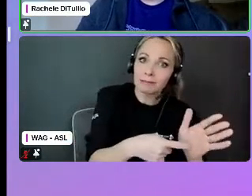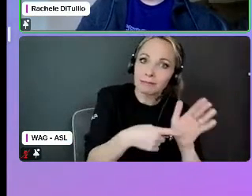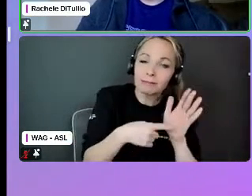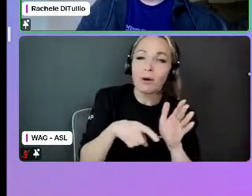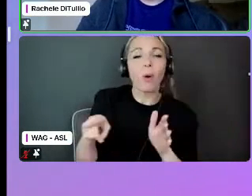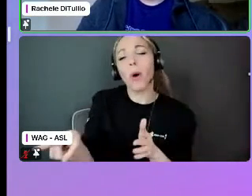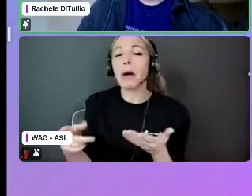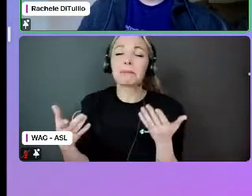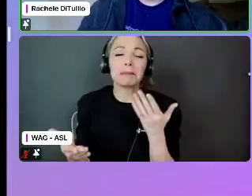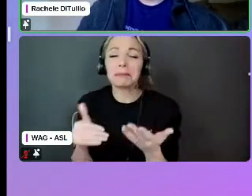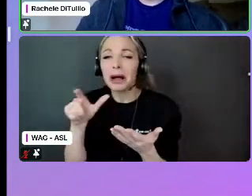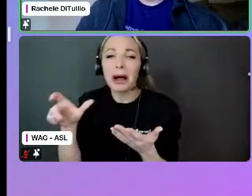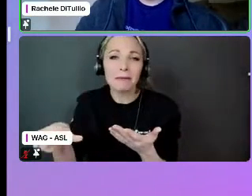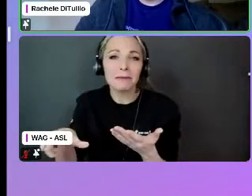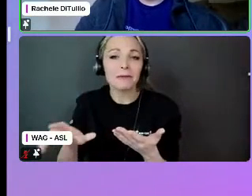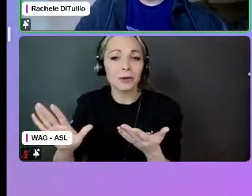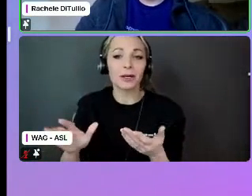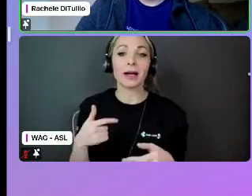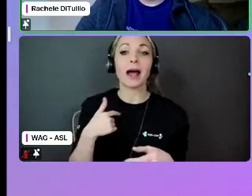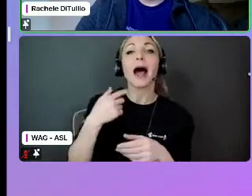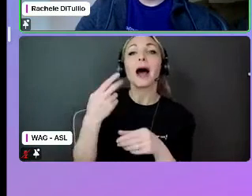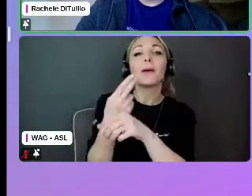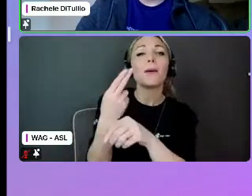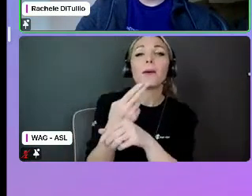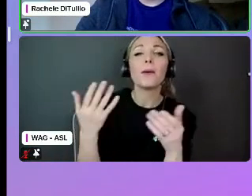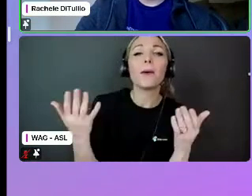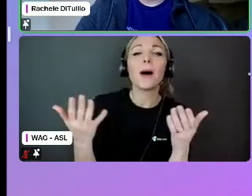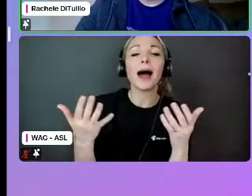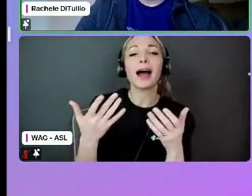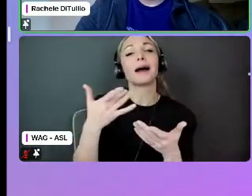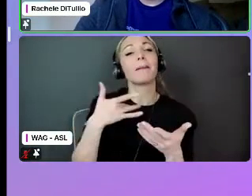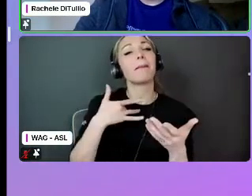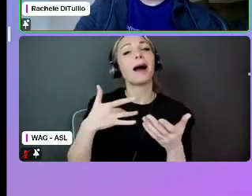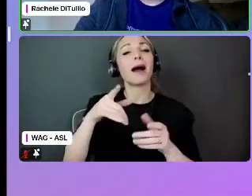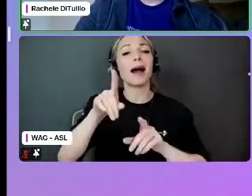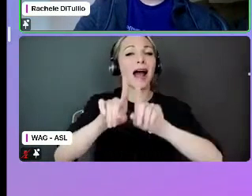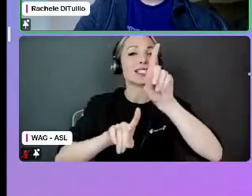little bit better, but there are other ways of doing it.